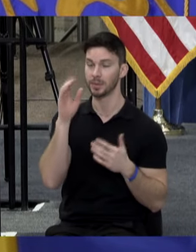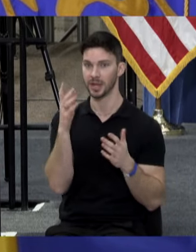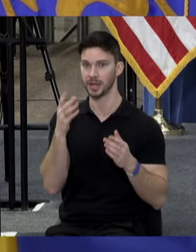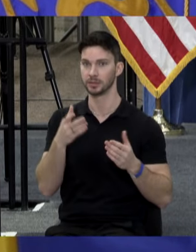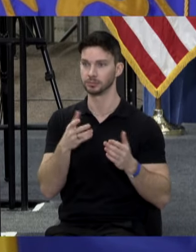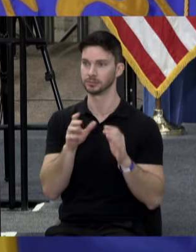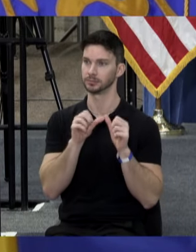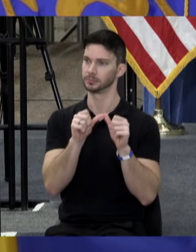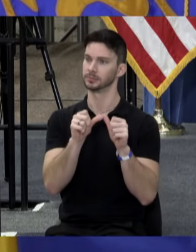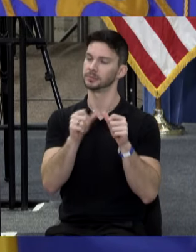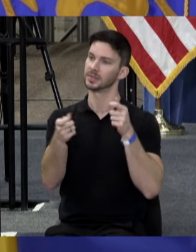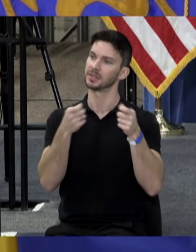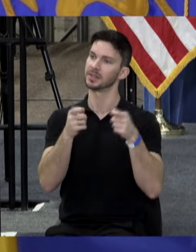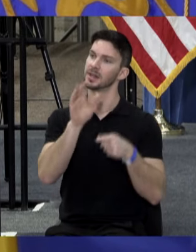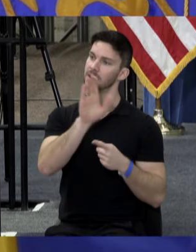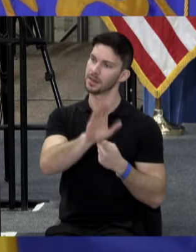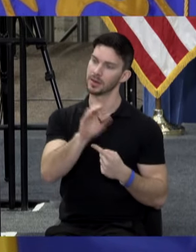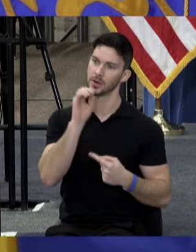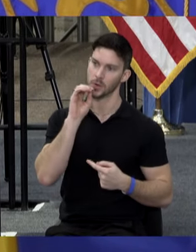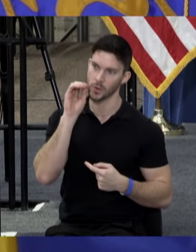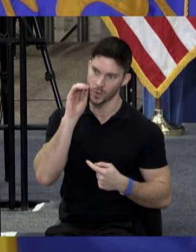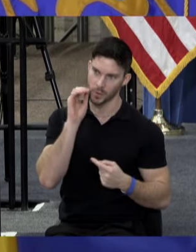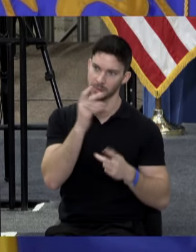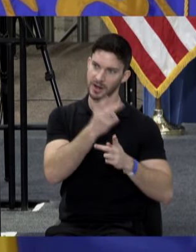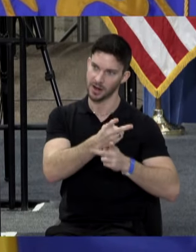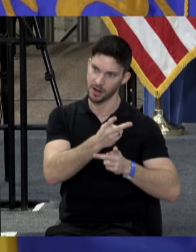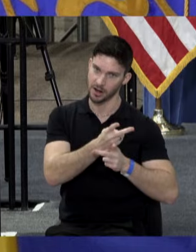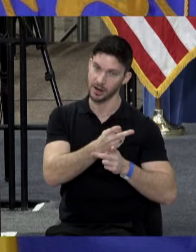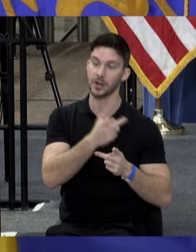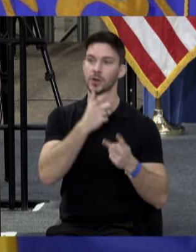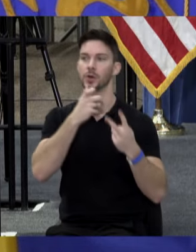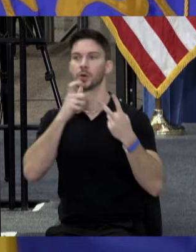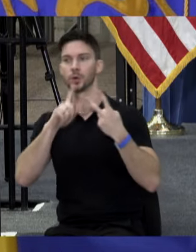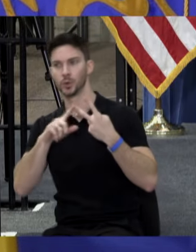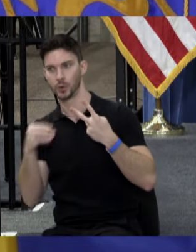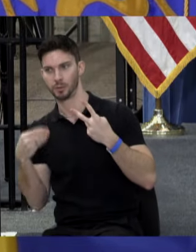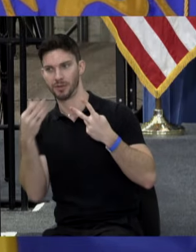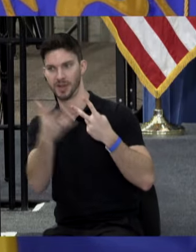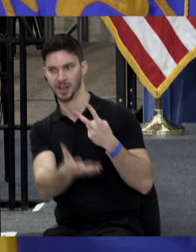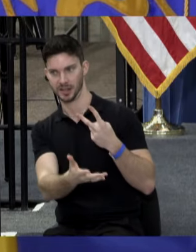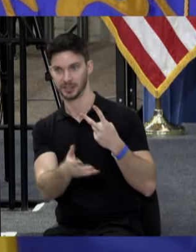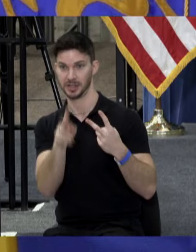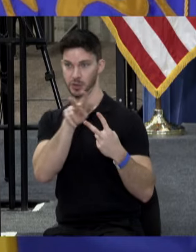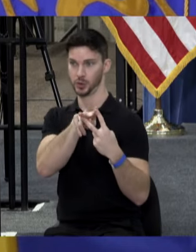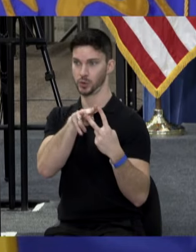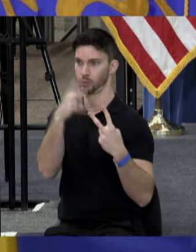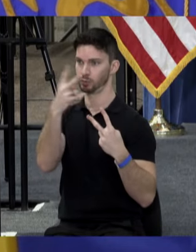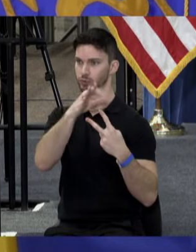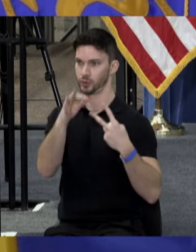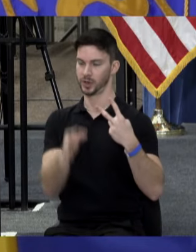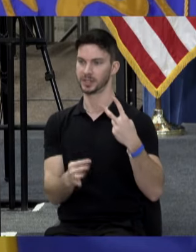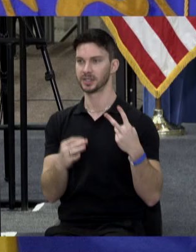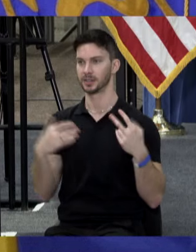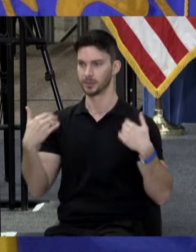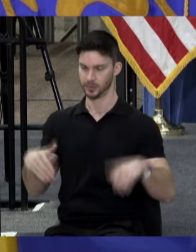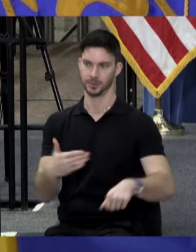care, and importantly, who provides that care. These choices profoundly impact quality of life.